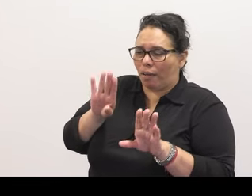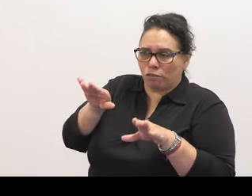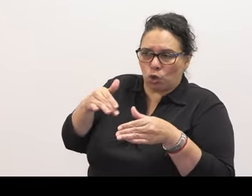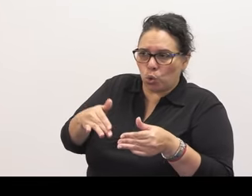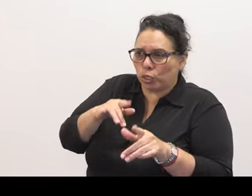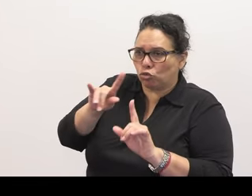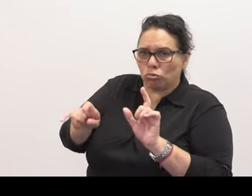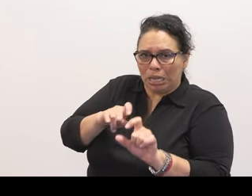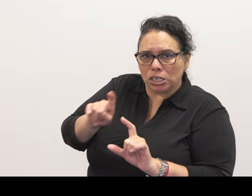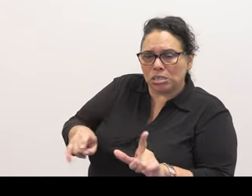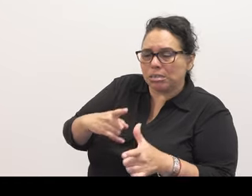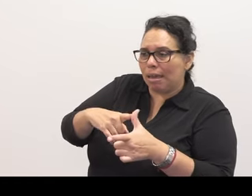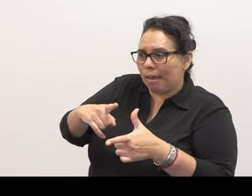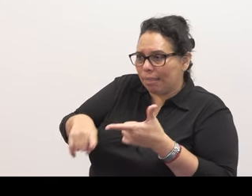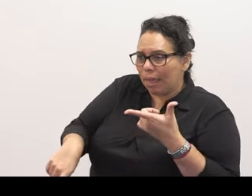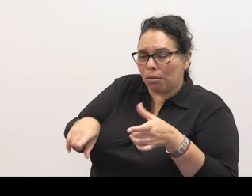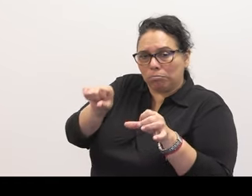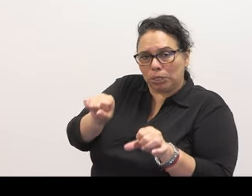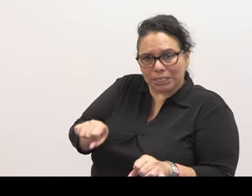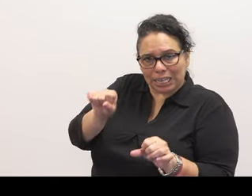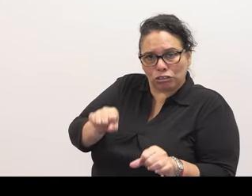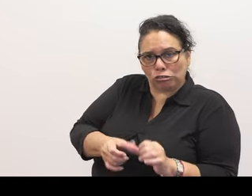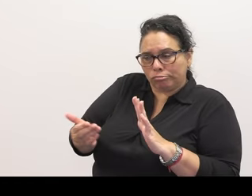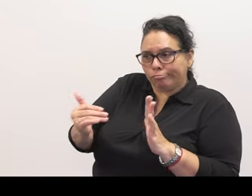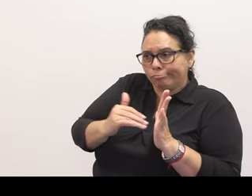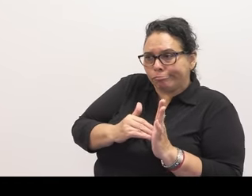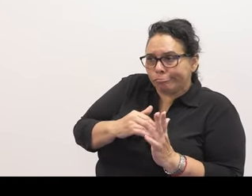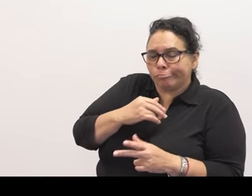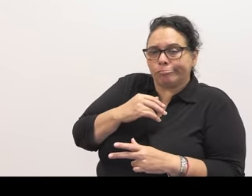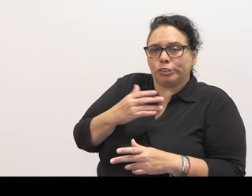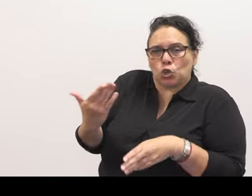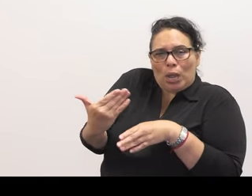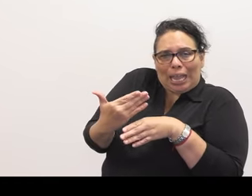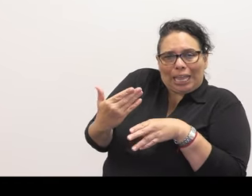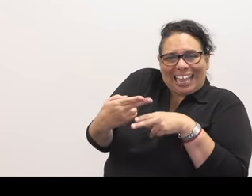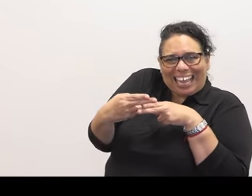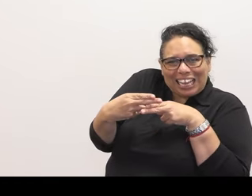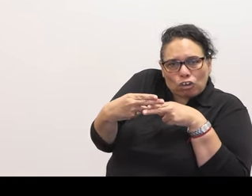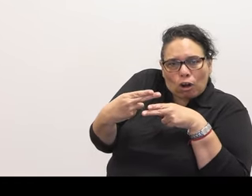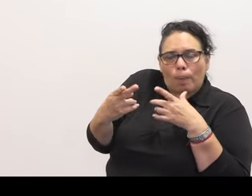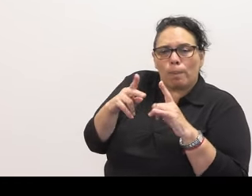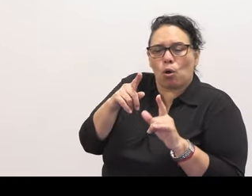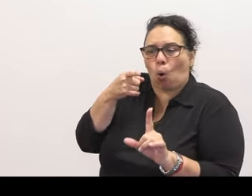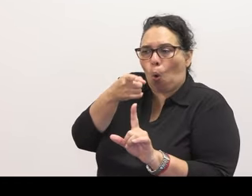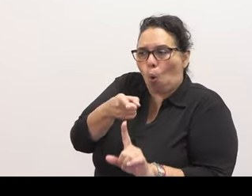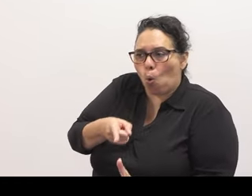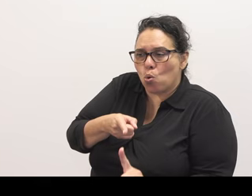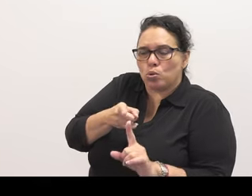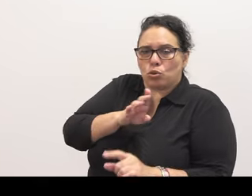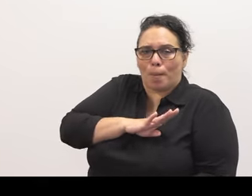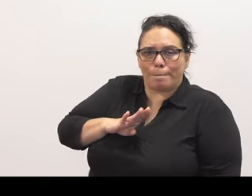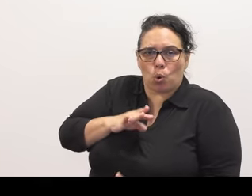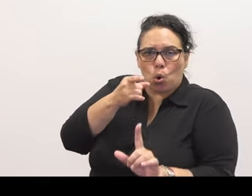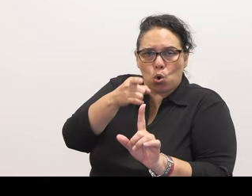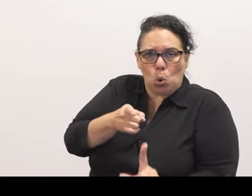and then potentially revisiting your interim goals or your board goals on an annual basis. So, but looking to you AJ.